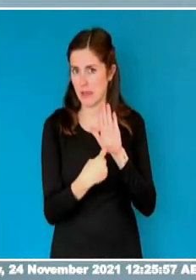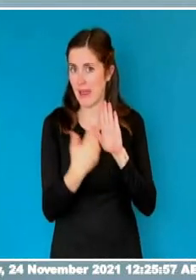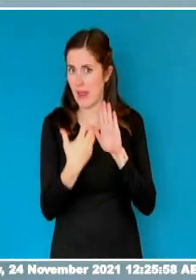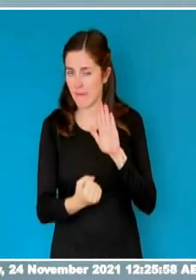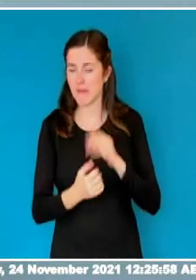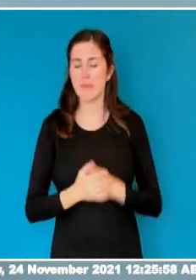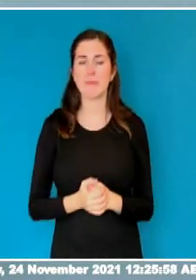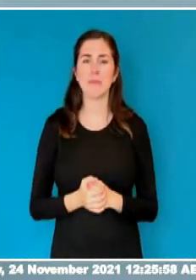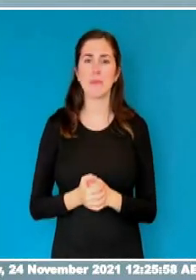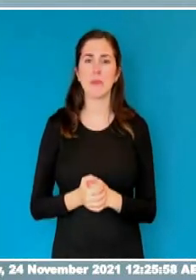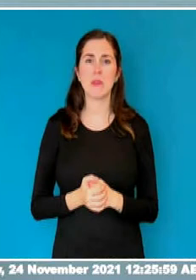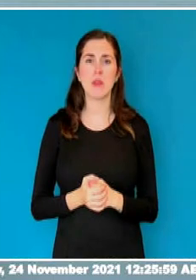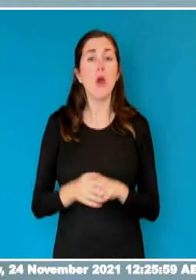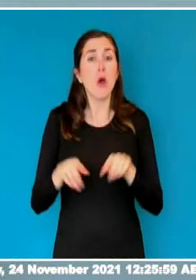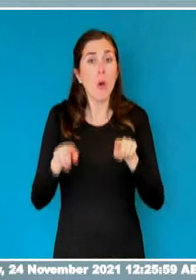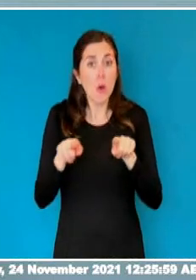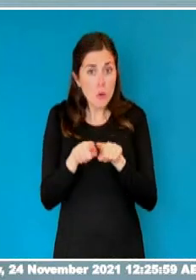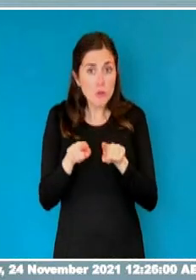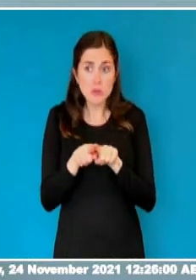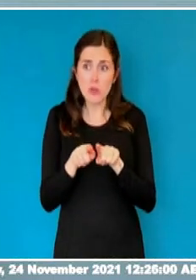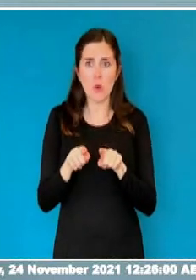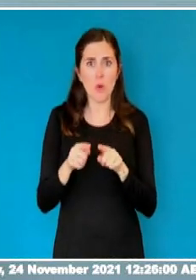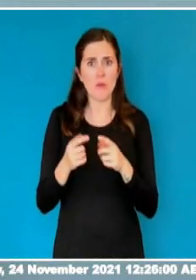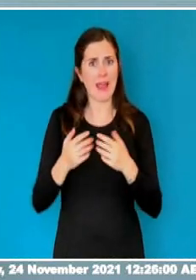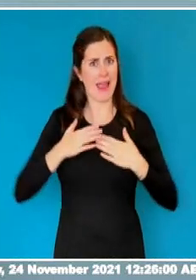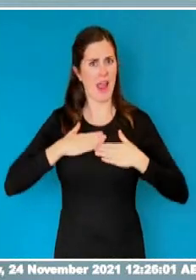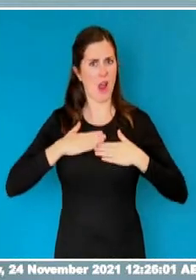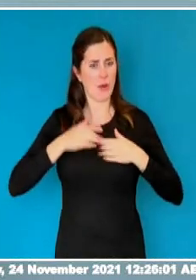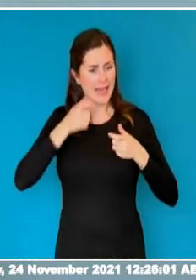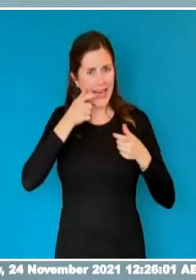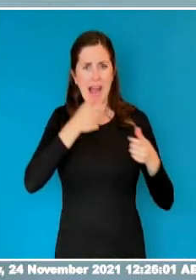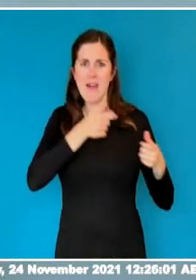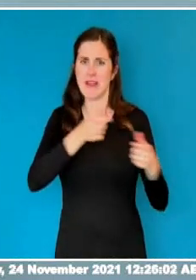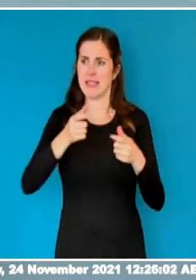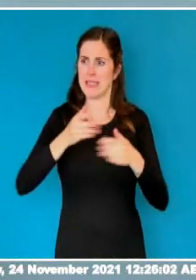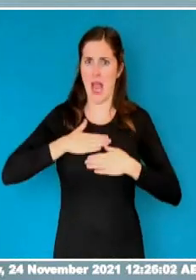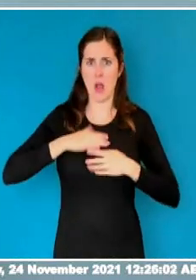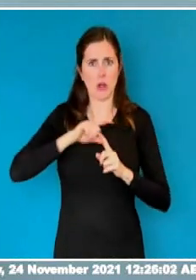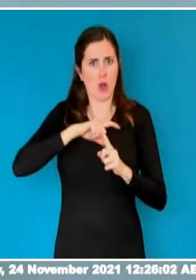We also have, though, as part of our broader governance and cultural piece, a range of